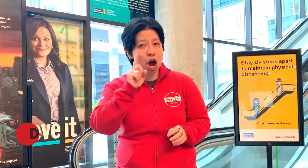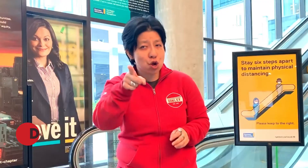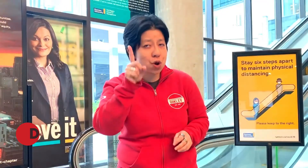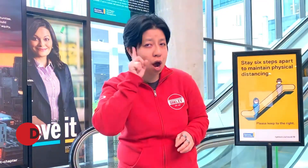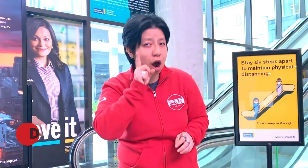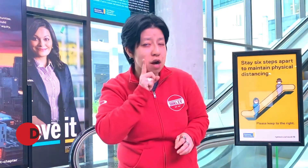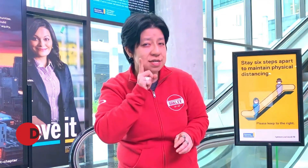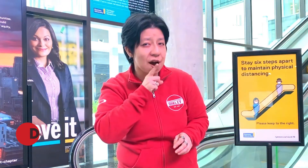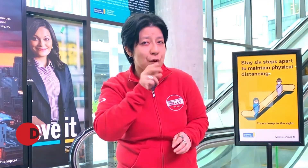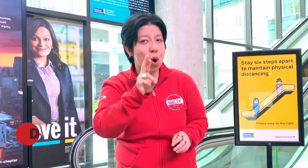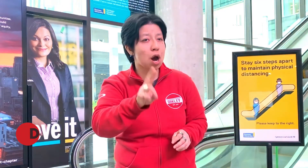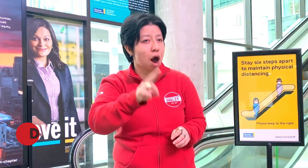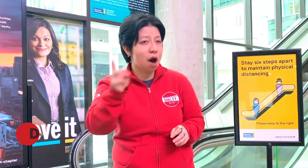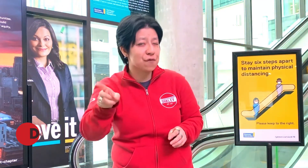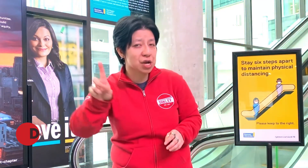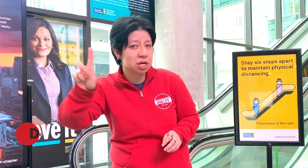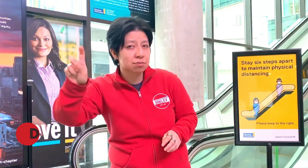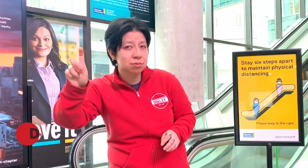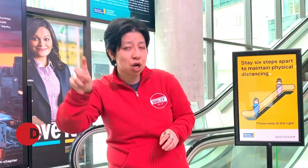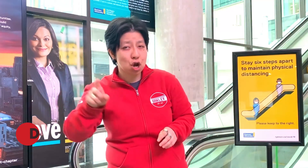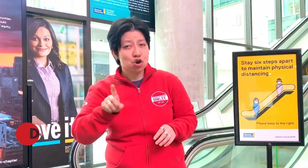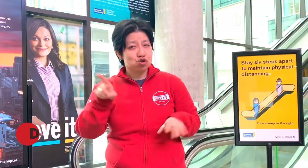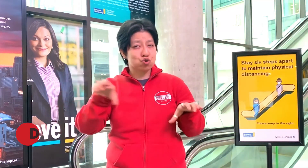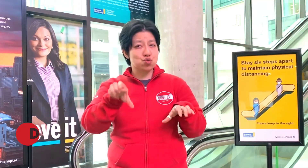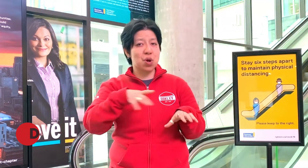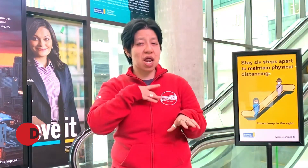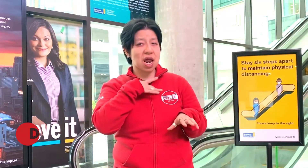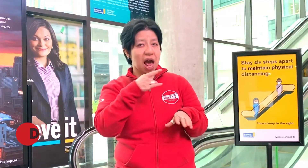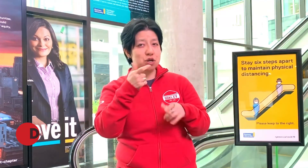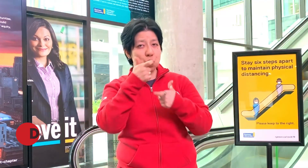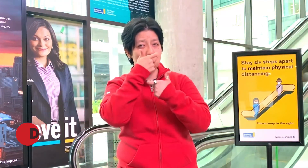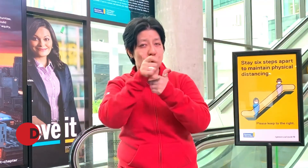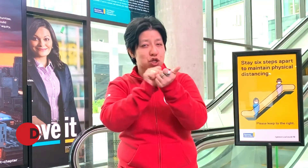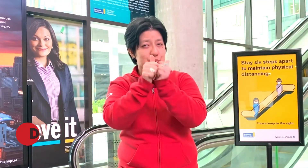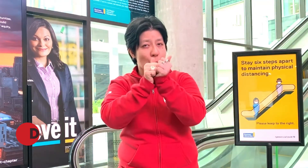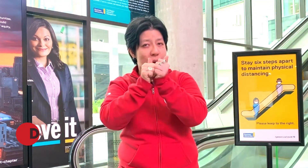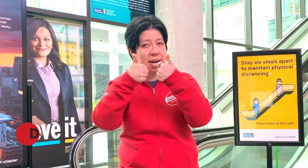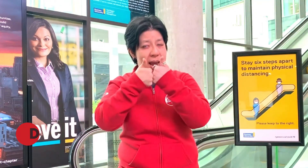Are you deaf or hard of hearing, do you like watching hockey or